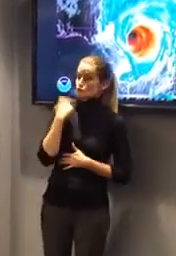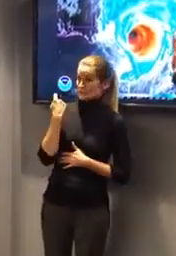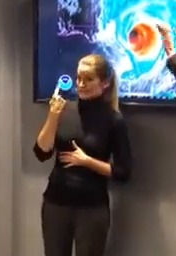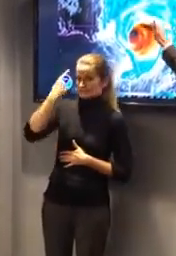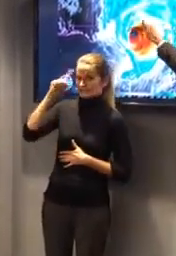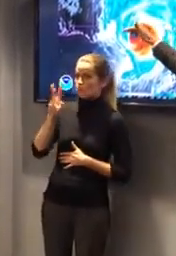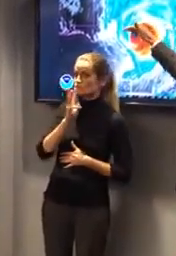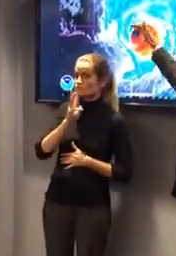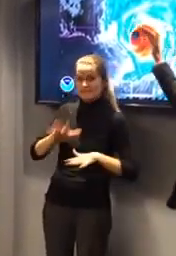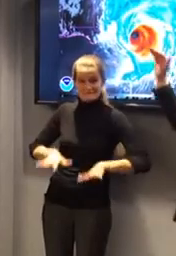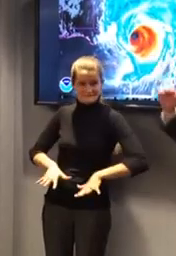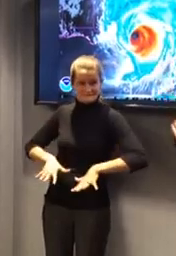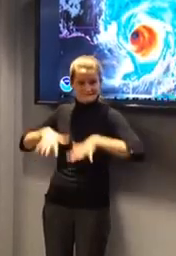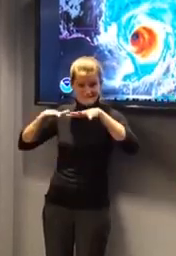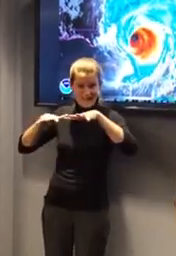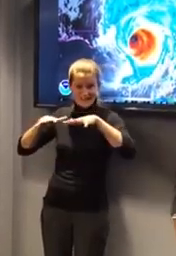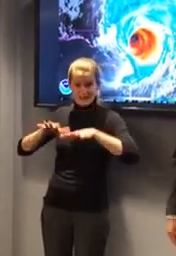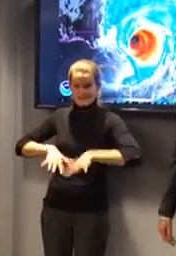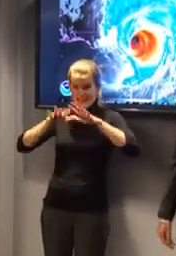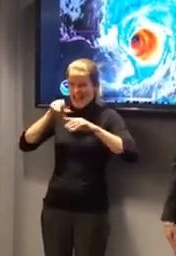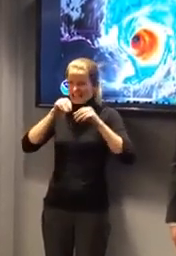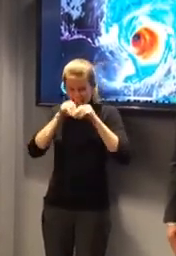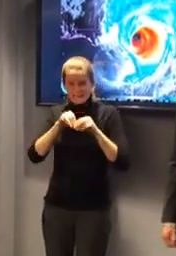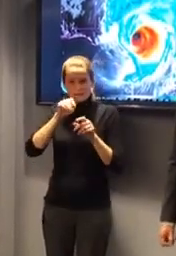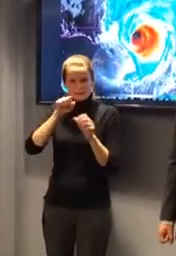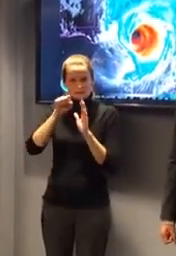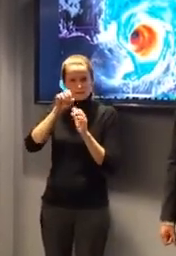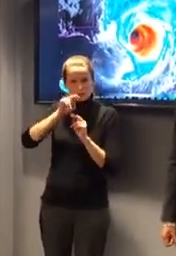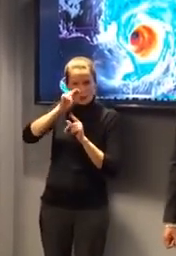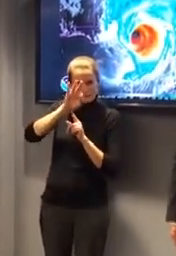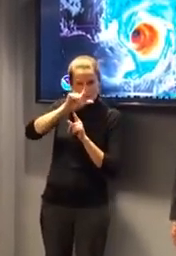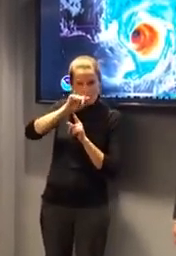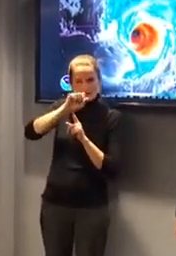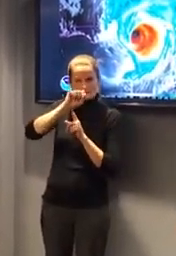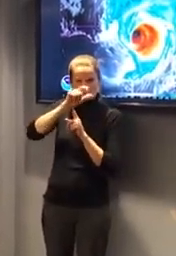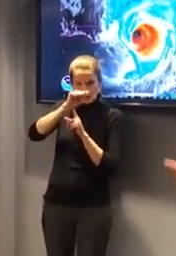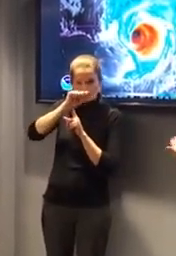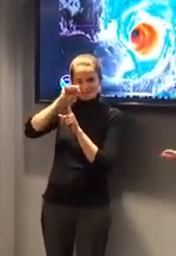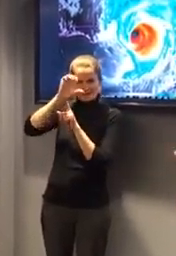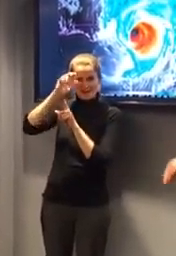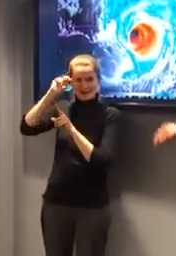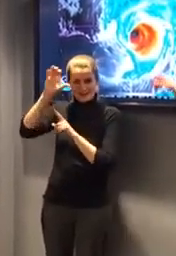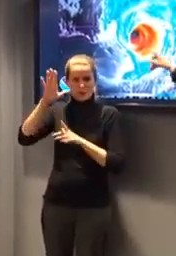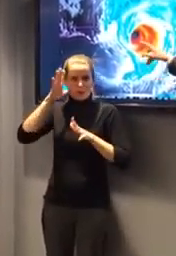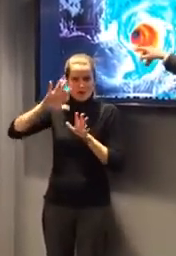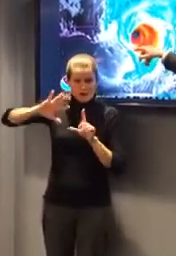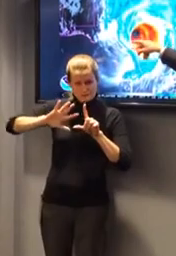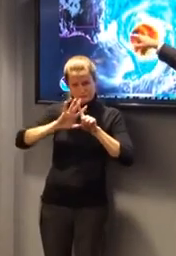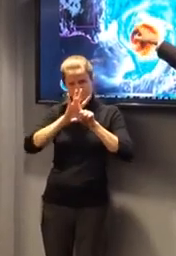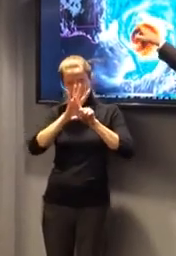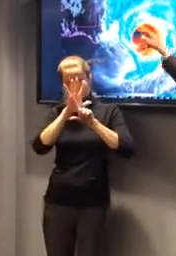the wind pushes the water along the coast. We do anticipate significant flooding along the coastal areas, where some areas could